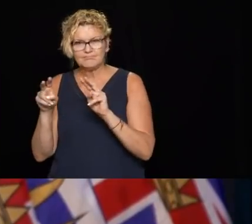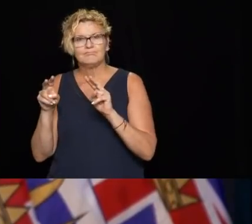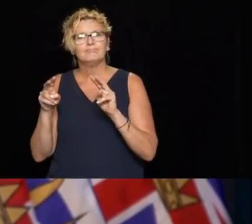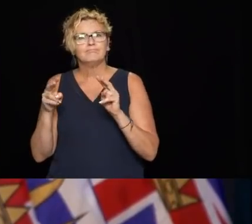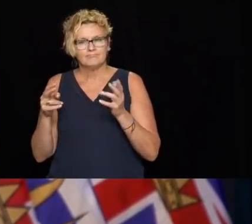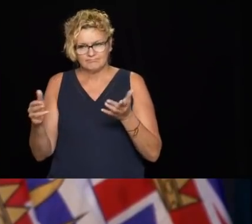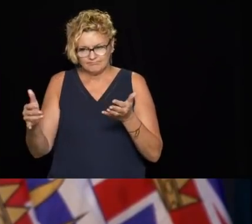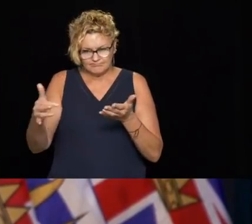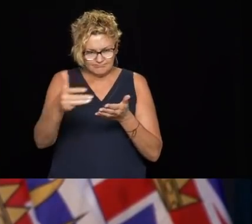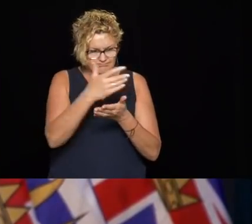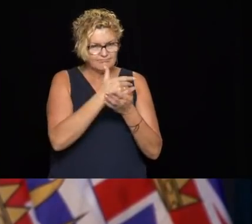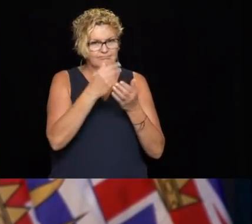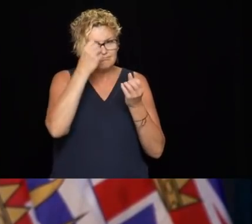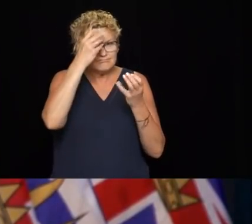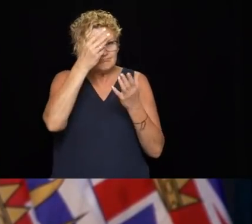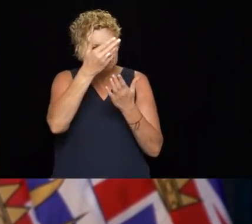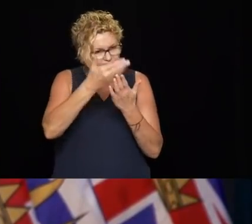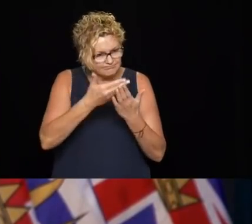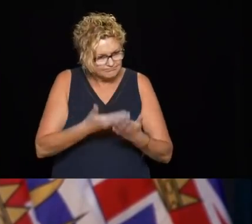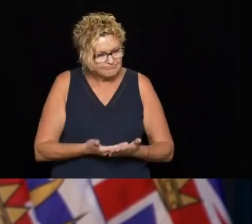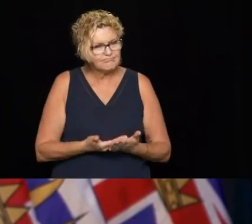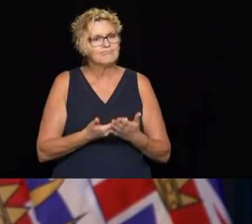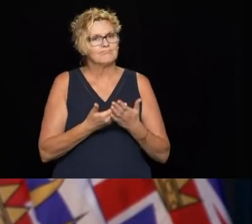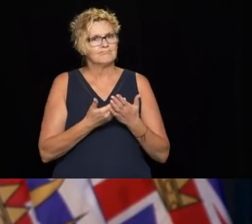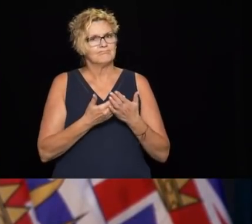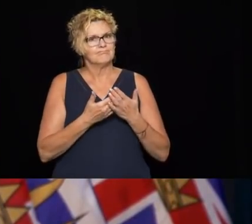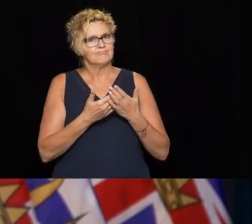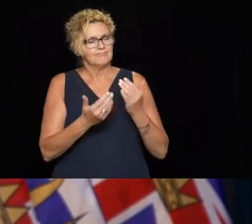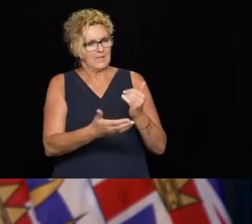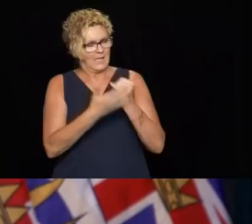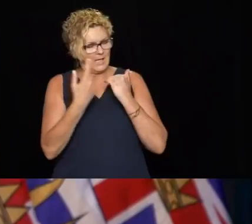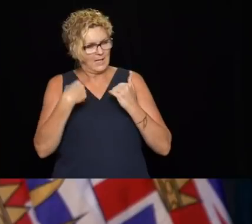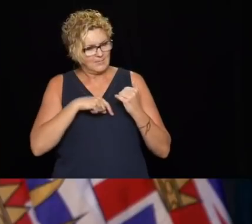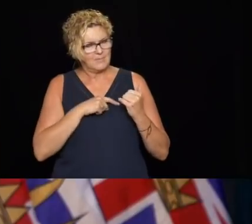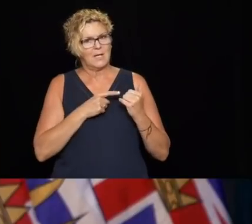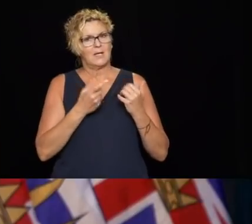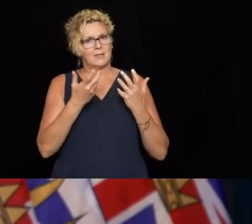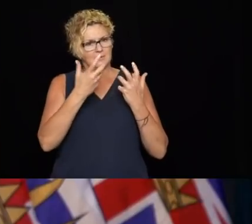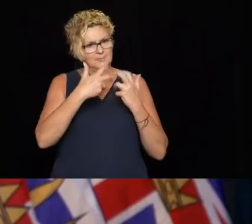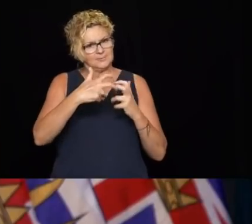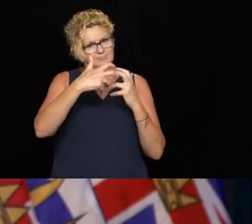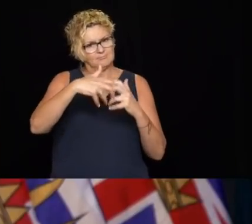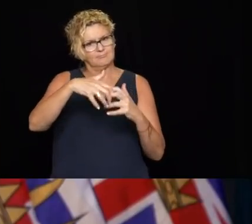that helps me know if we are doing the work of public health and